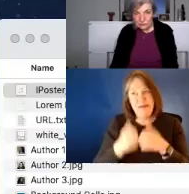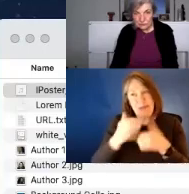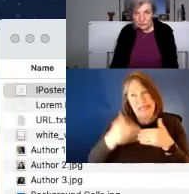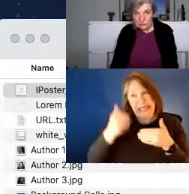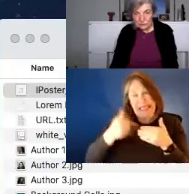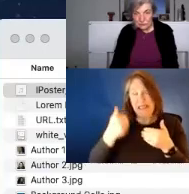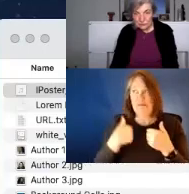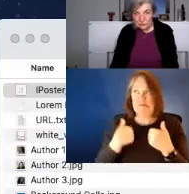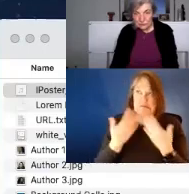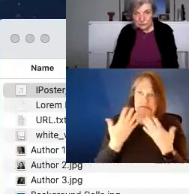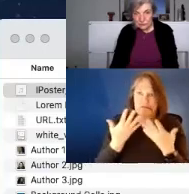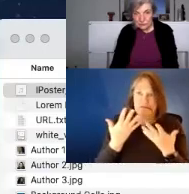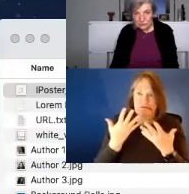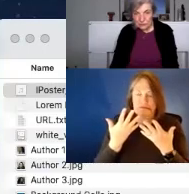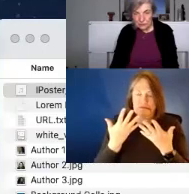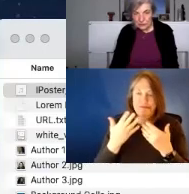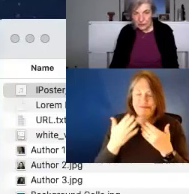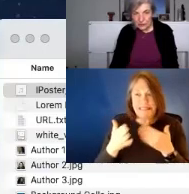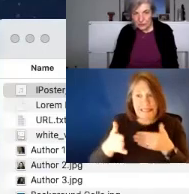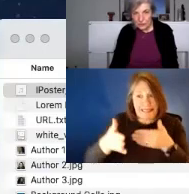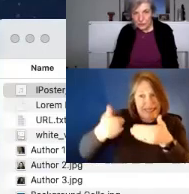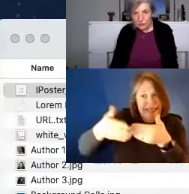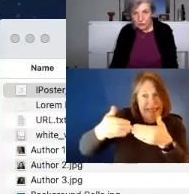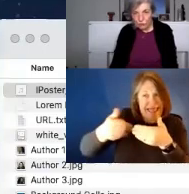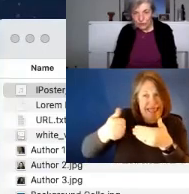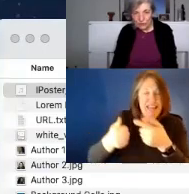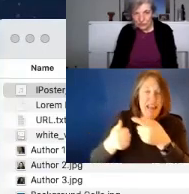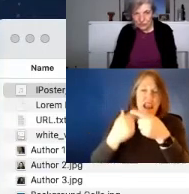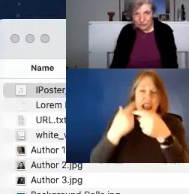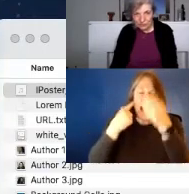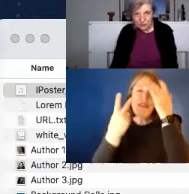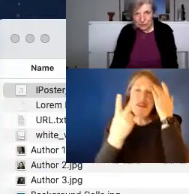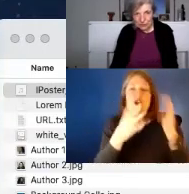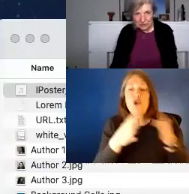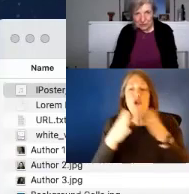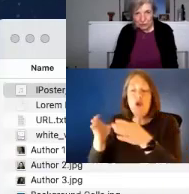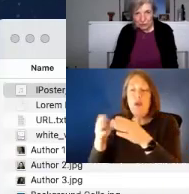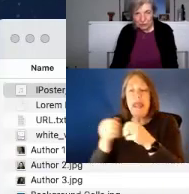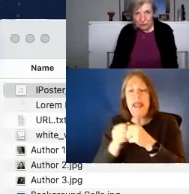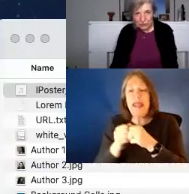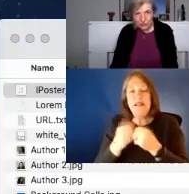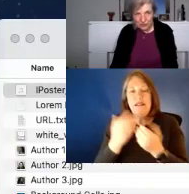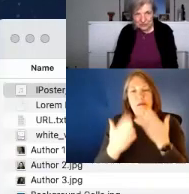07:27:11 >> FELICE LEVINE: I think there are two ways and they are probably equally as easy.